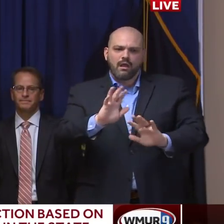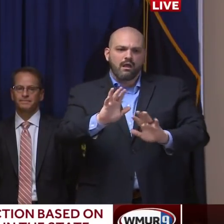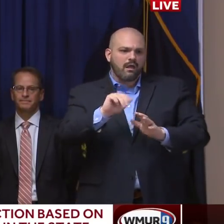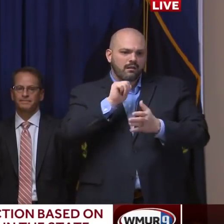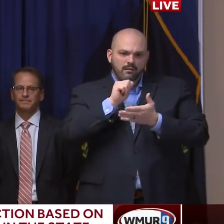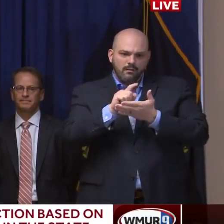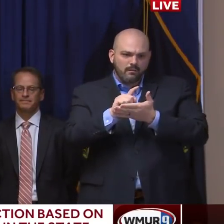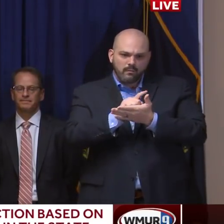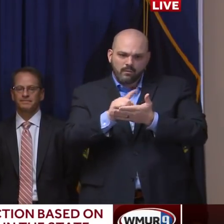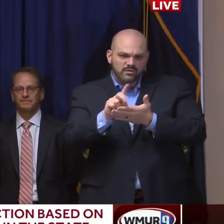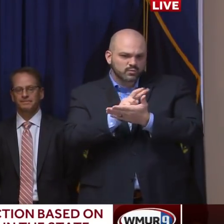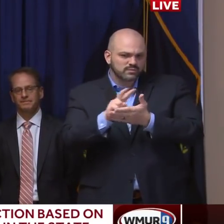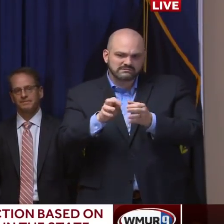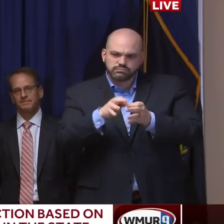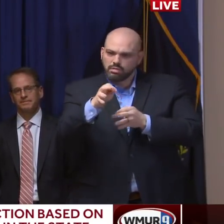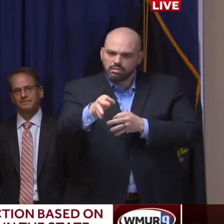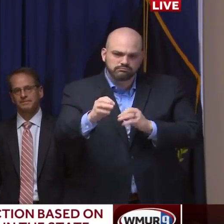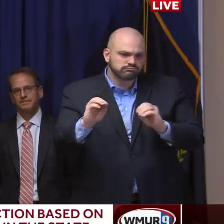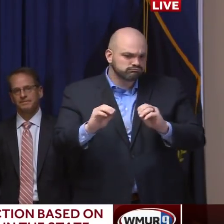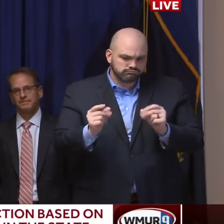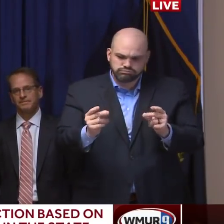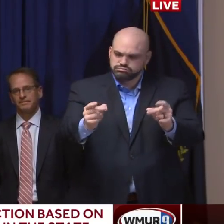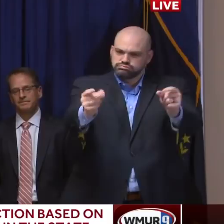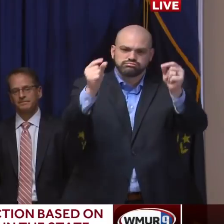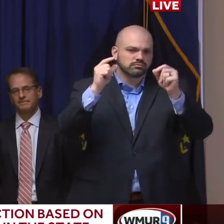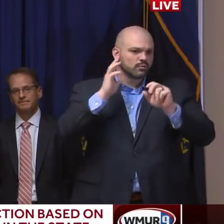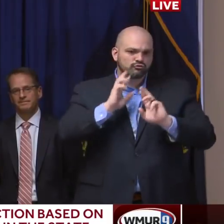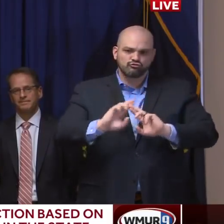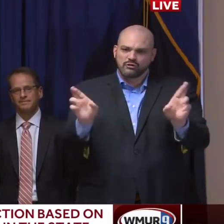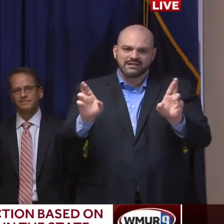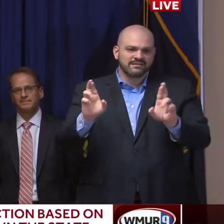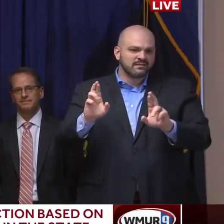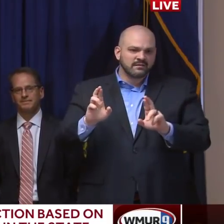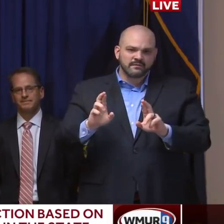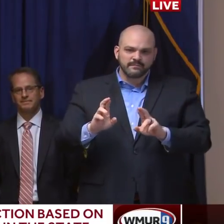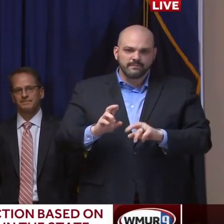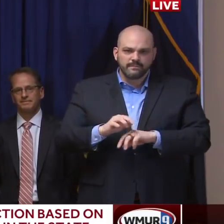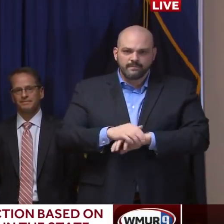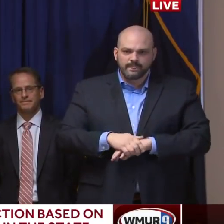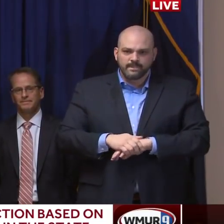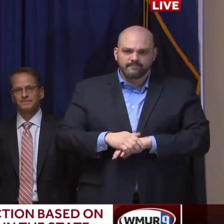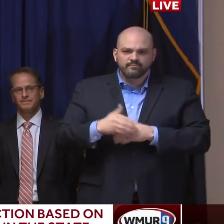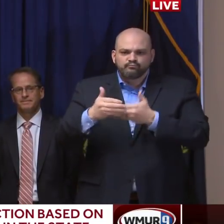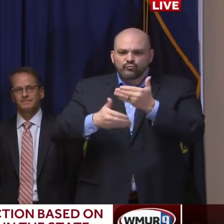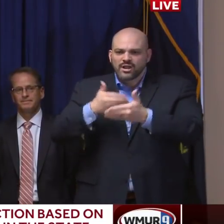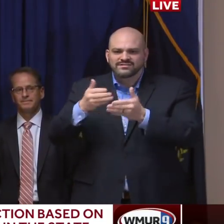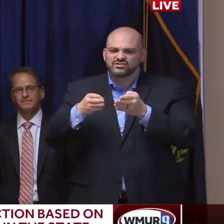IMMEDIATELY. NO WEEK OR TWO WEEKS DELAY?